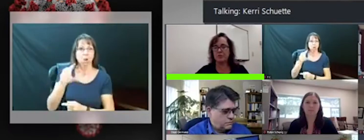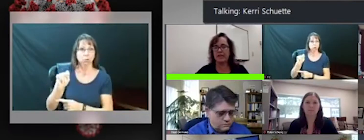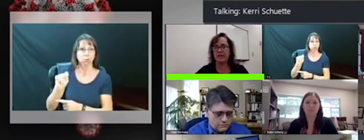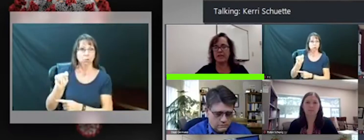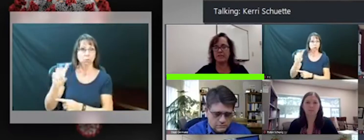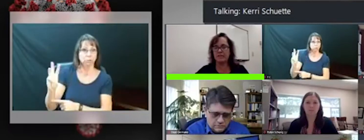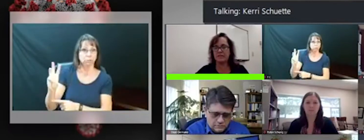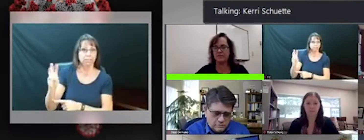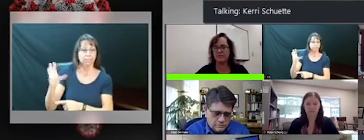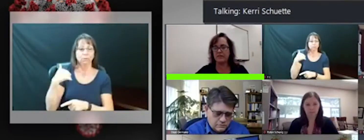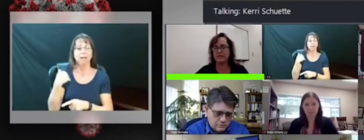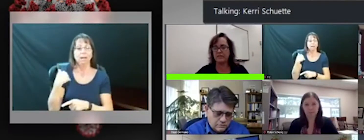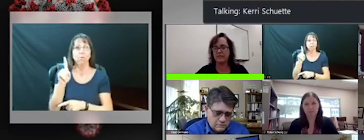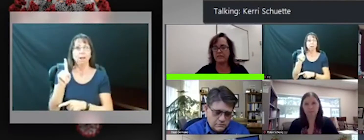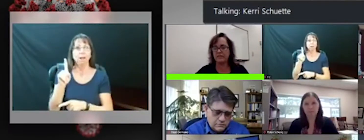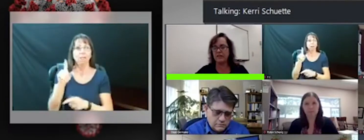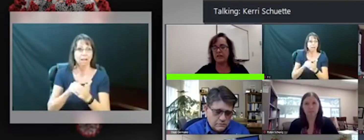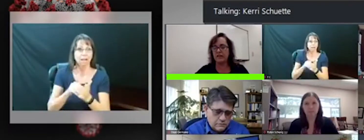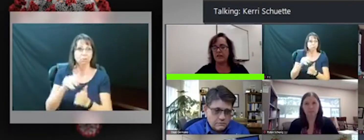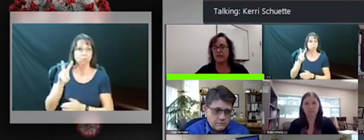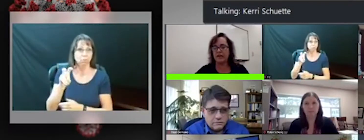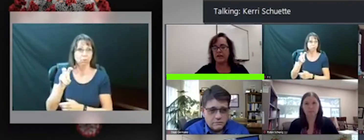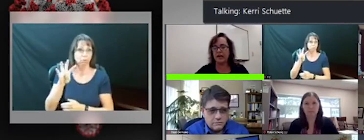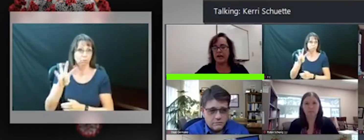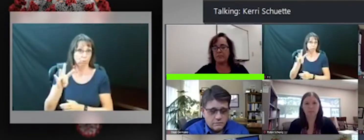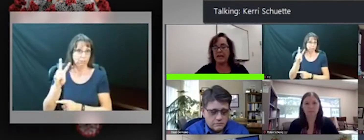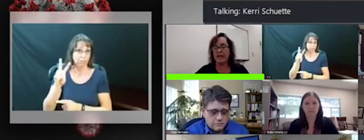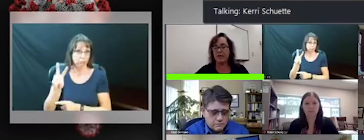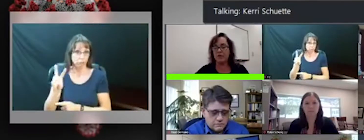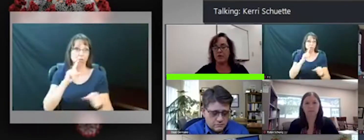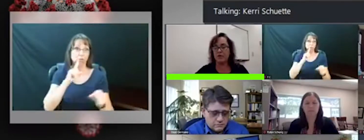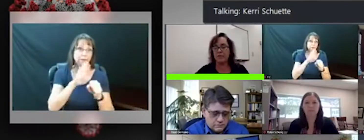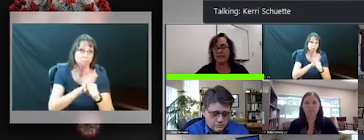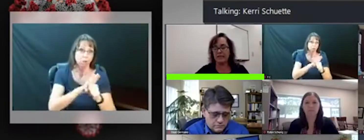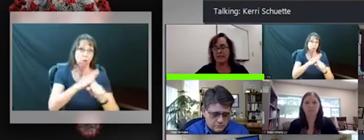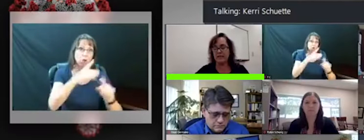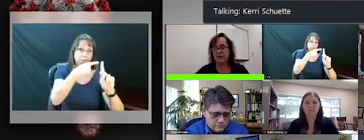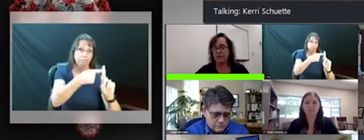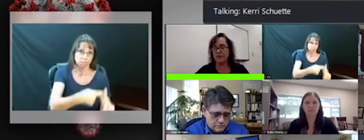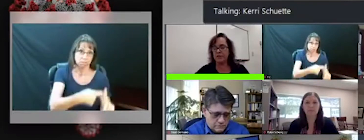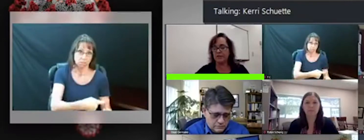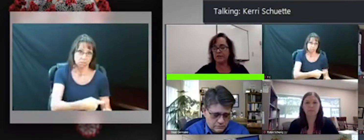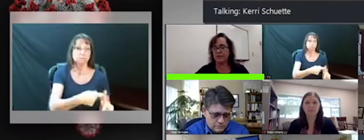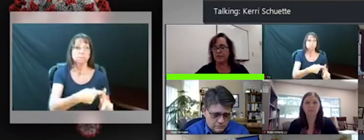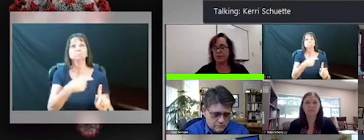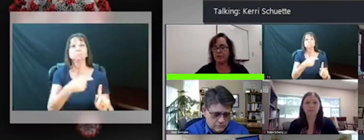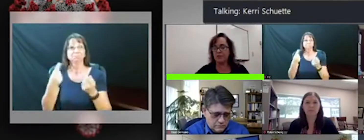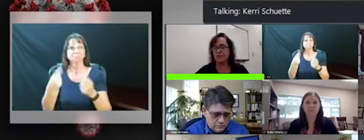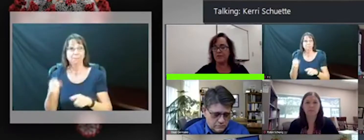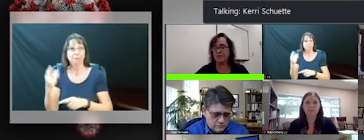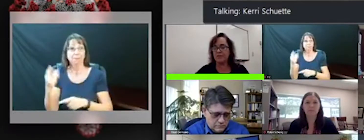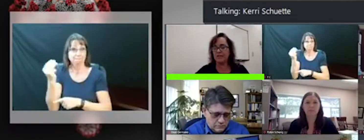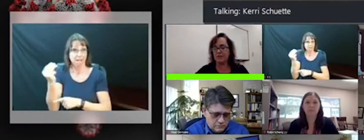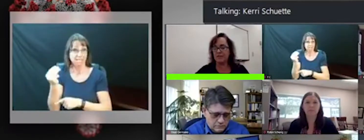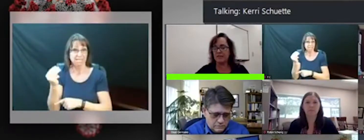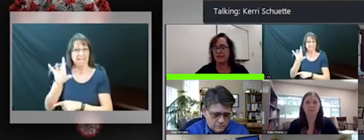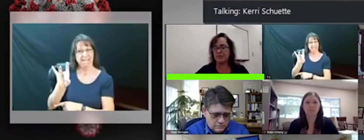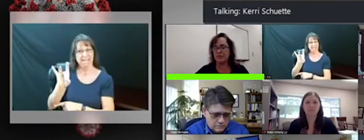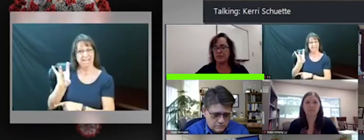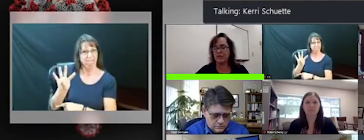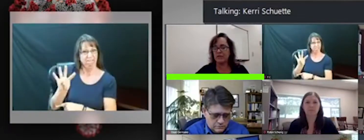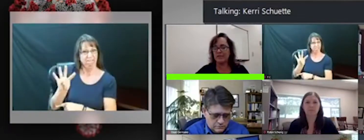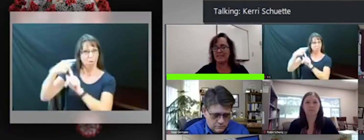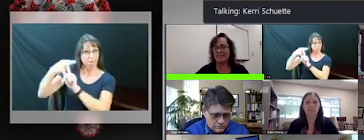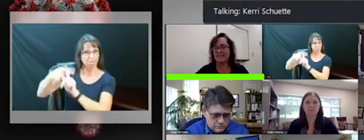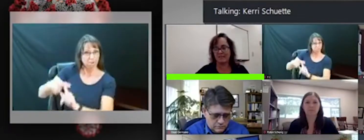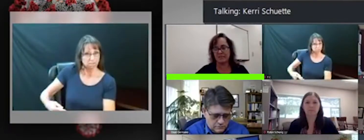confirmed cases of COVID-19, including 84 from Monday. We have done a total of 50,814